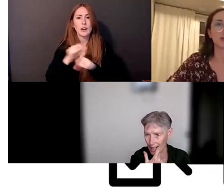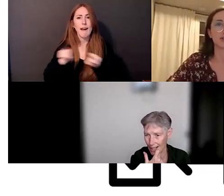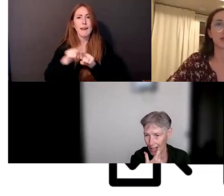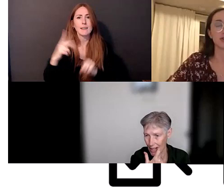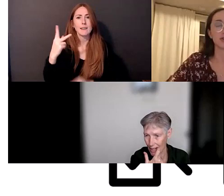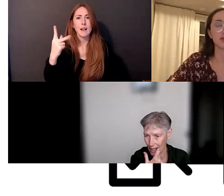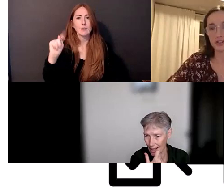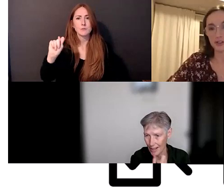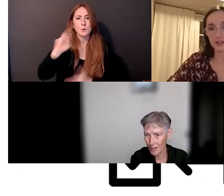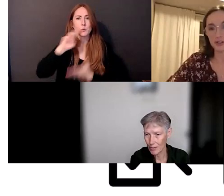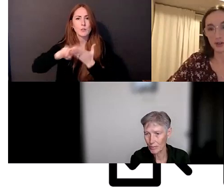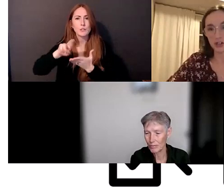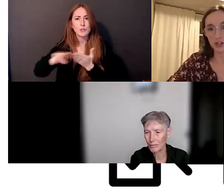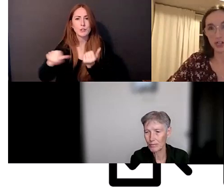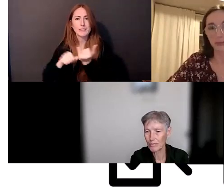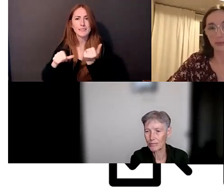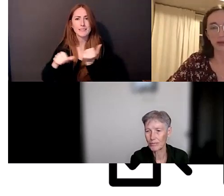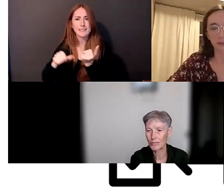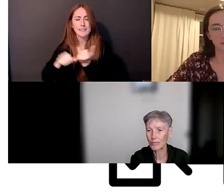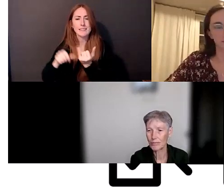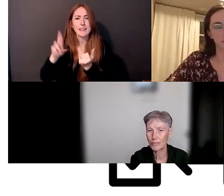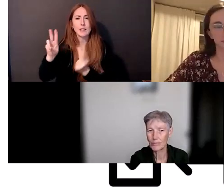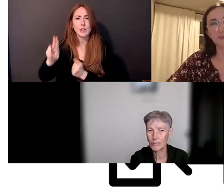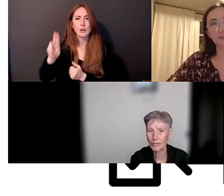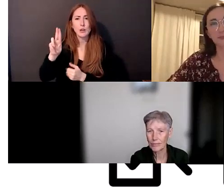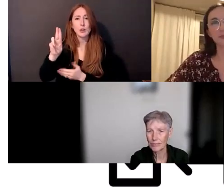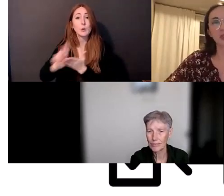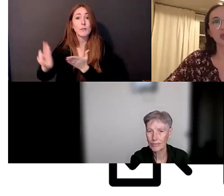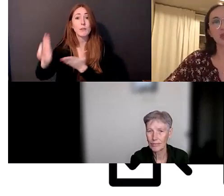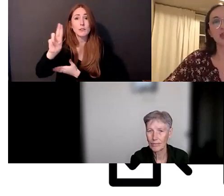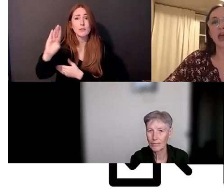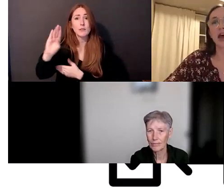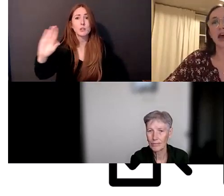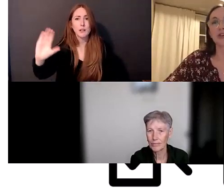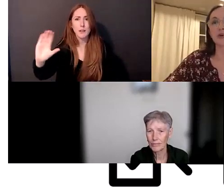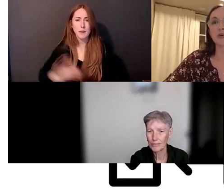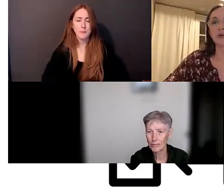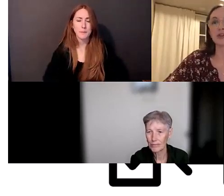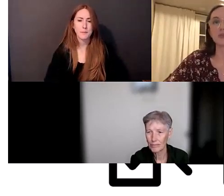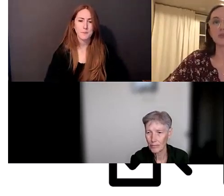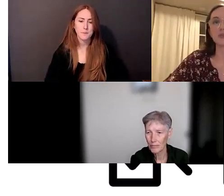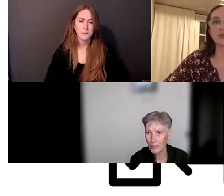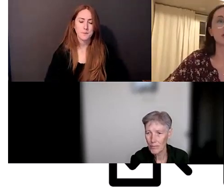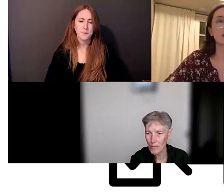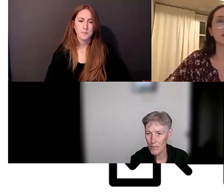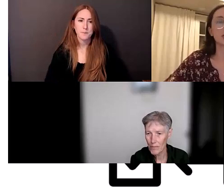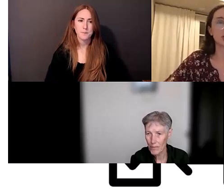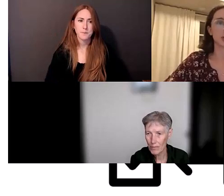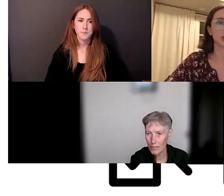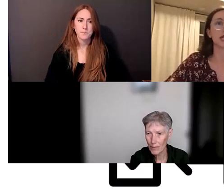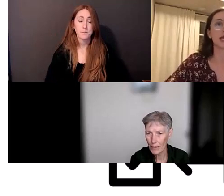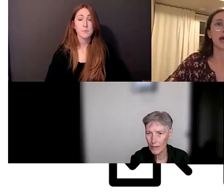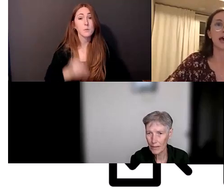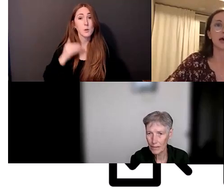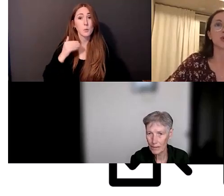Assistant at the University of British Columbia. So in terms of the process that we took,